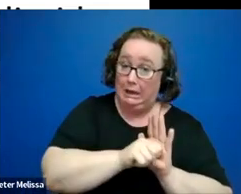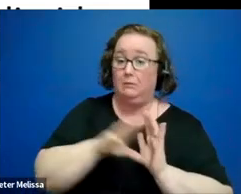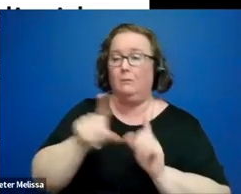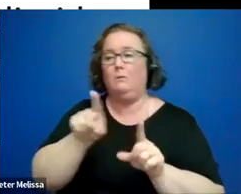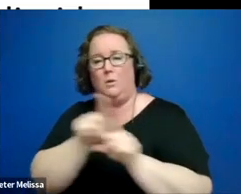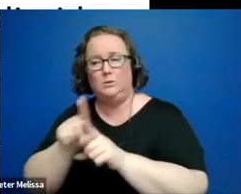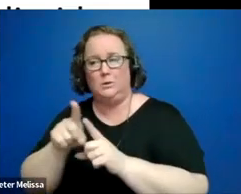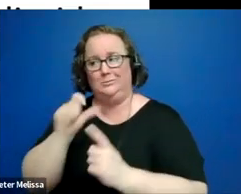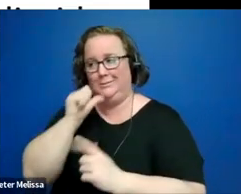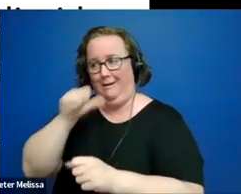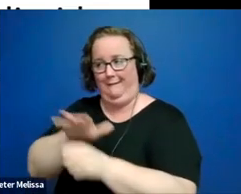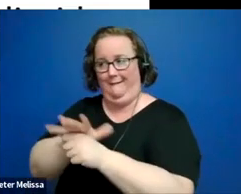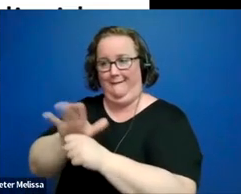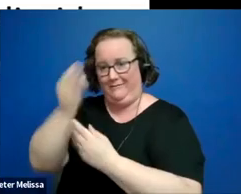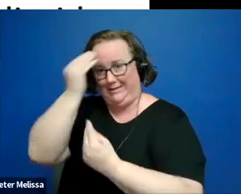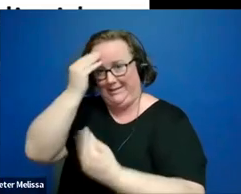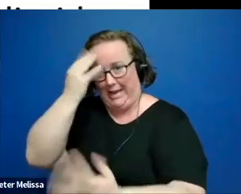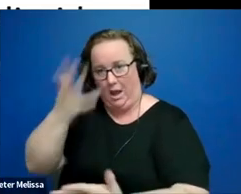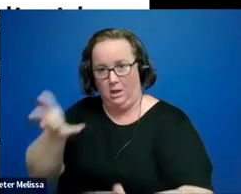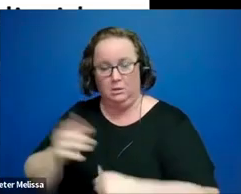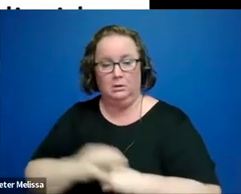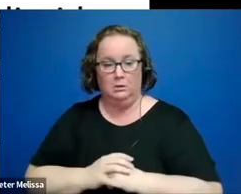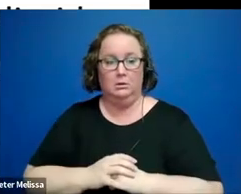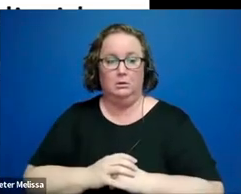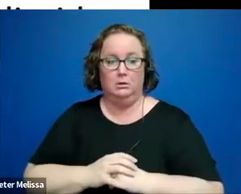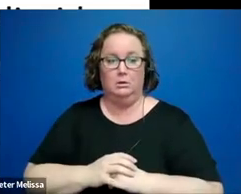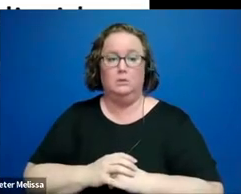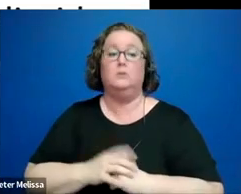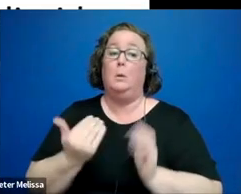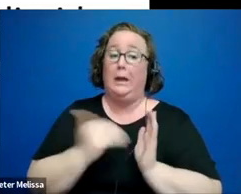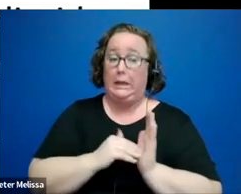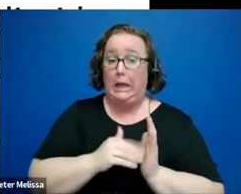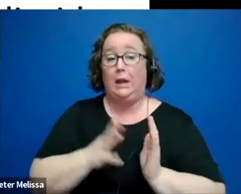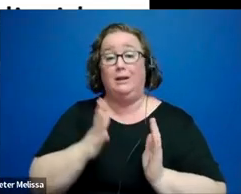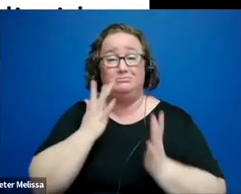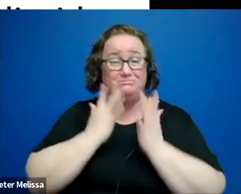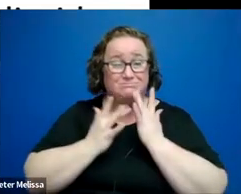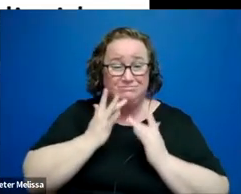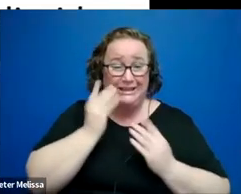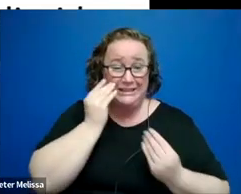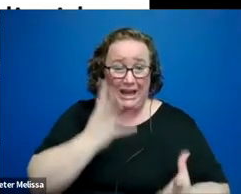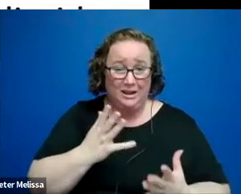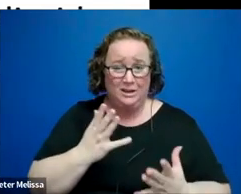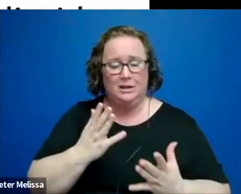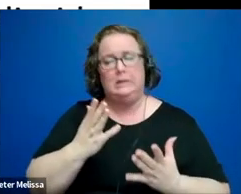This data matters because lack of data hinders the development of policies and interventions